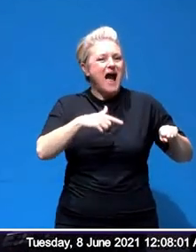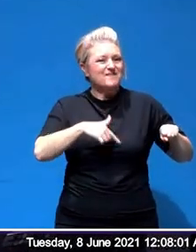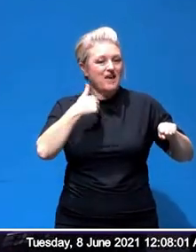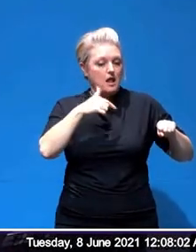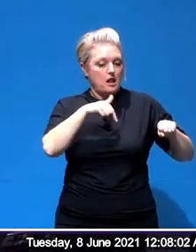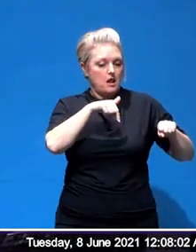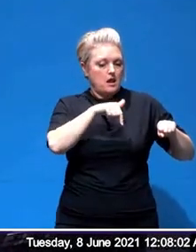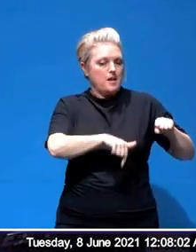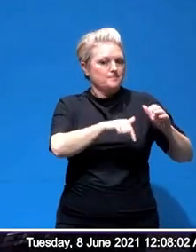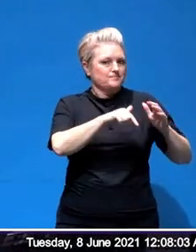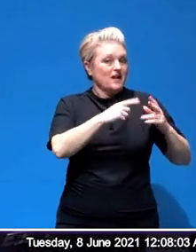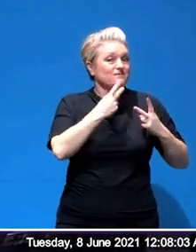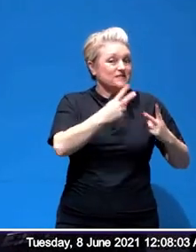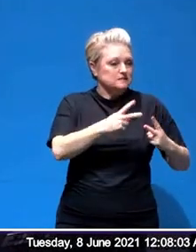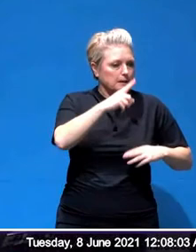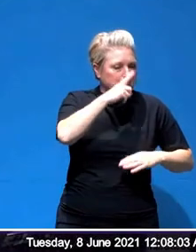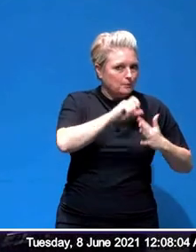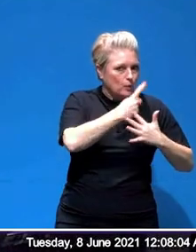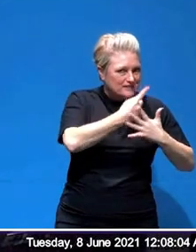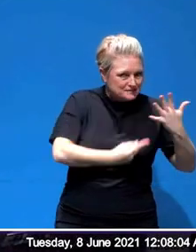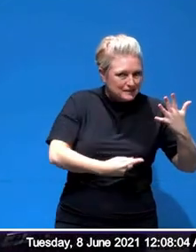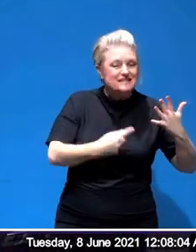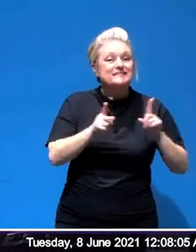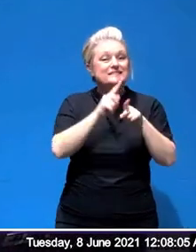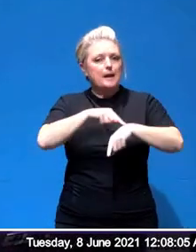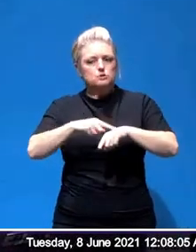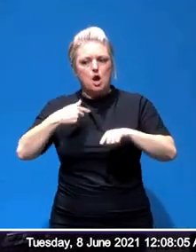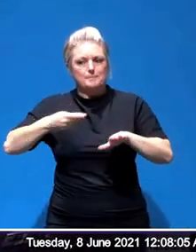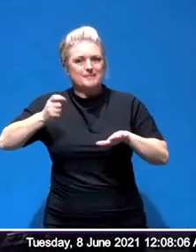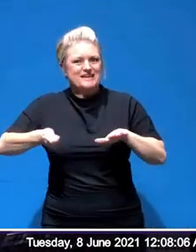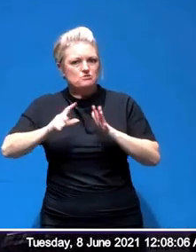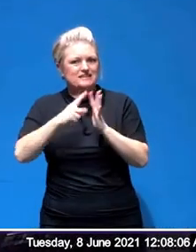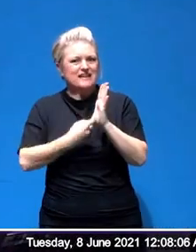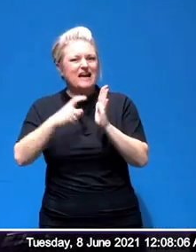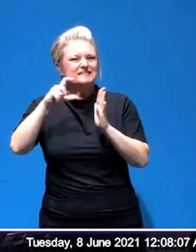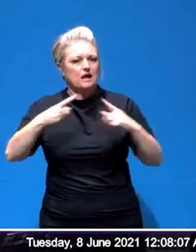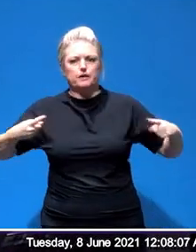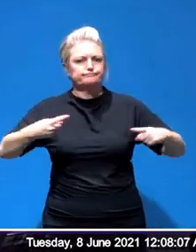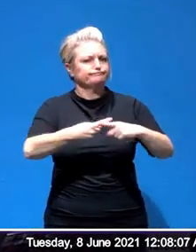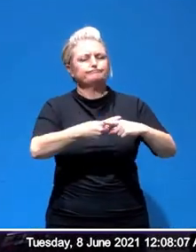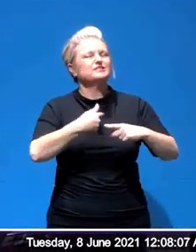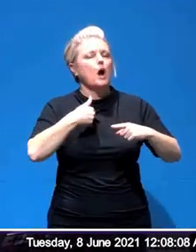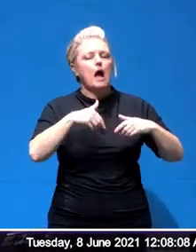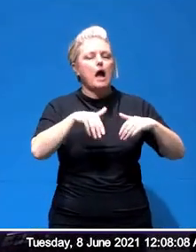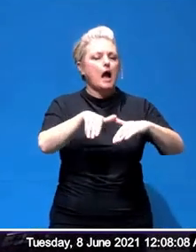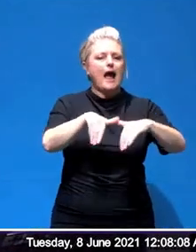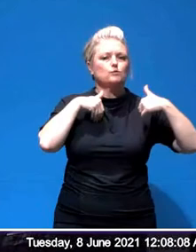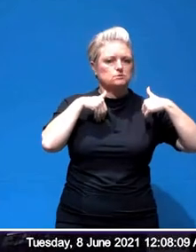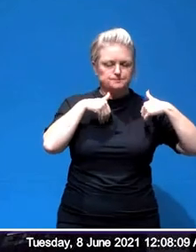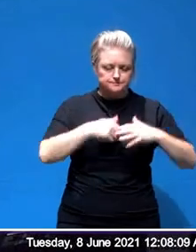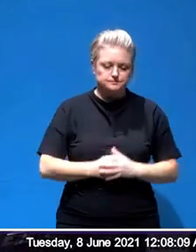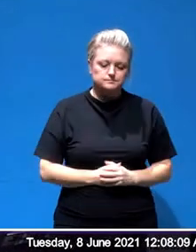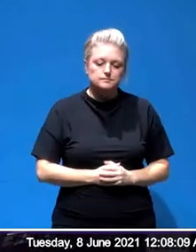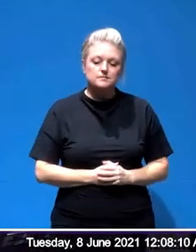But I think visitors need to do regular scheduled and unscheduled visits to all